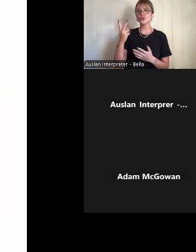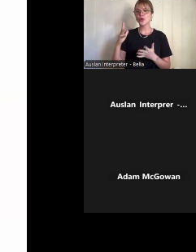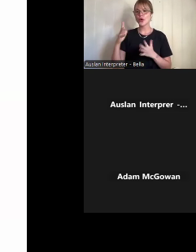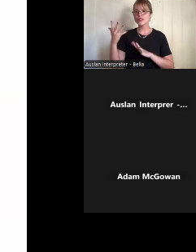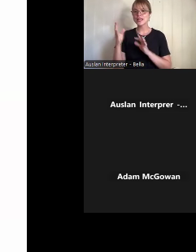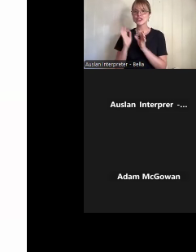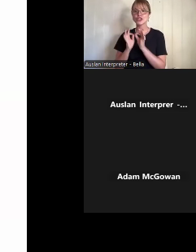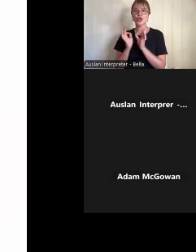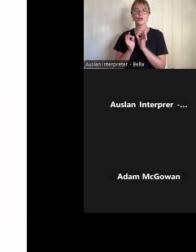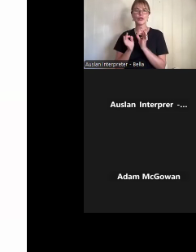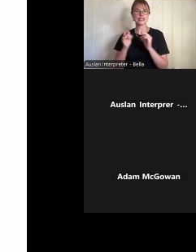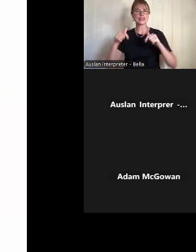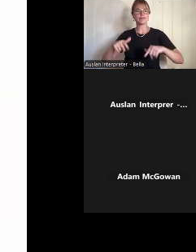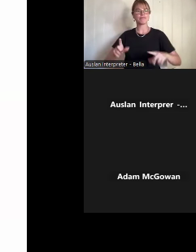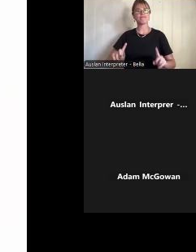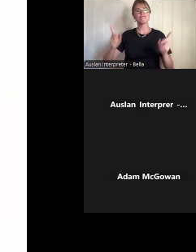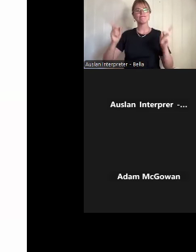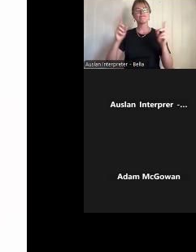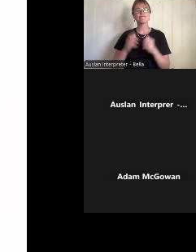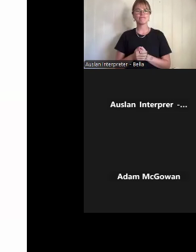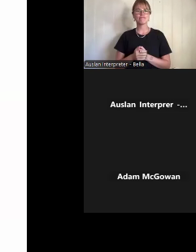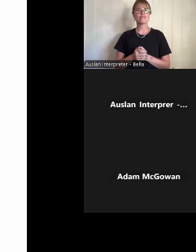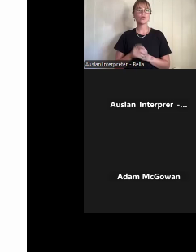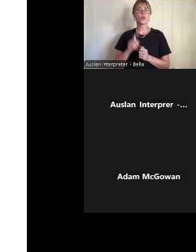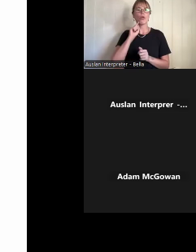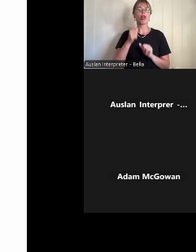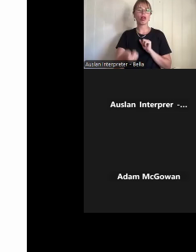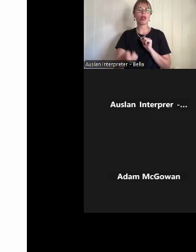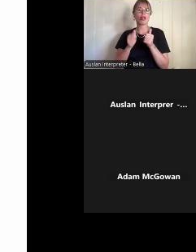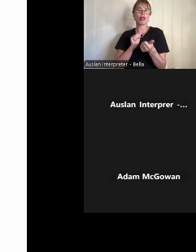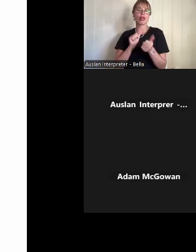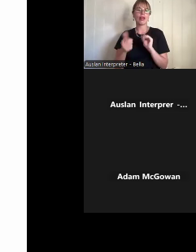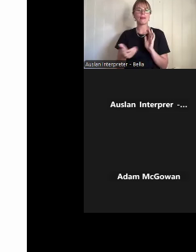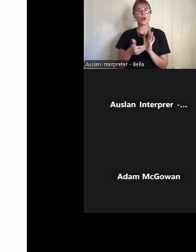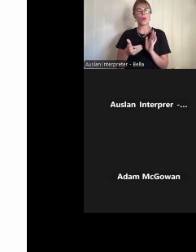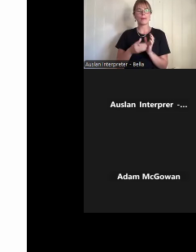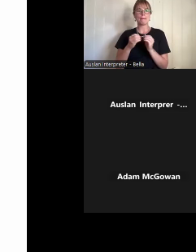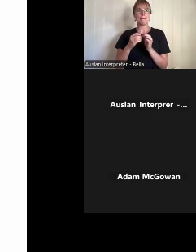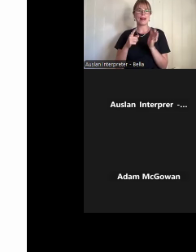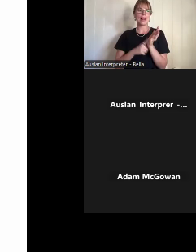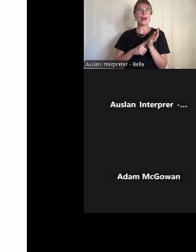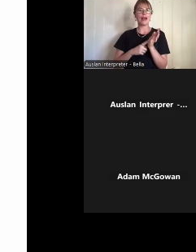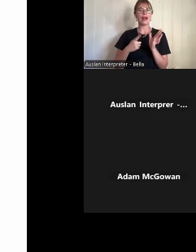joining us. They will alternate. At the moment we have Bella on screen and later we will be joined